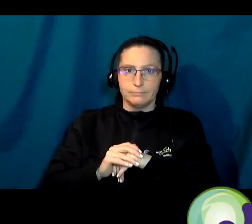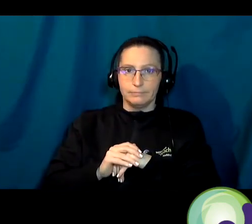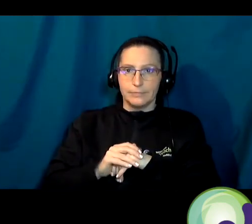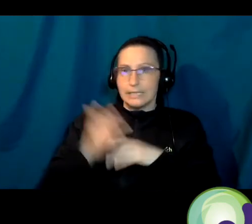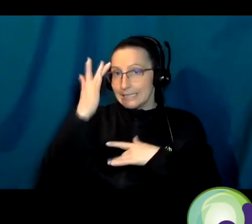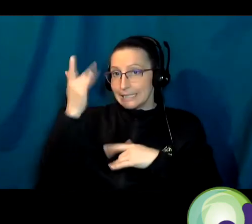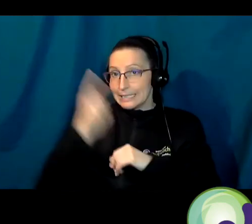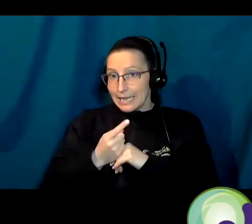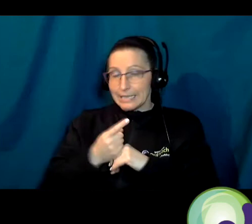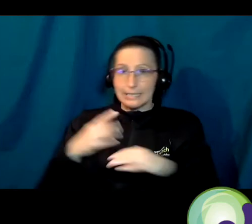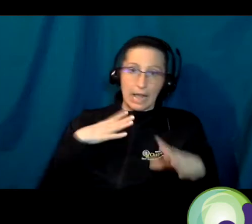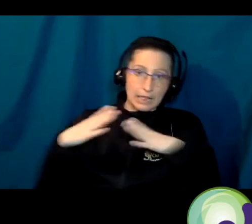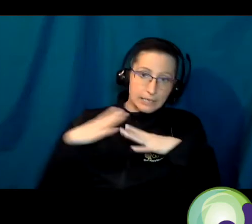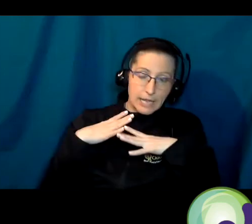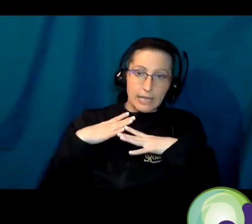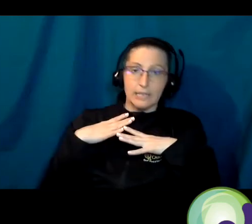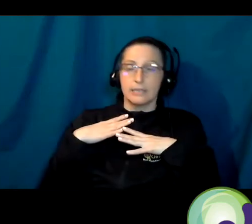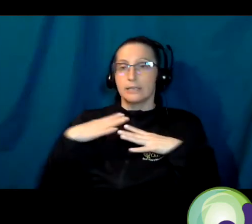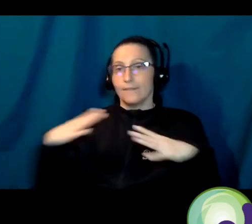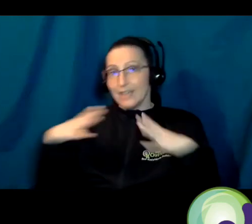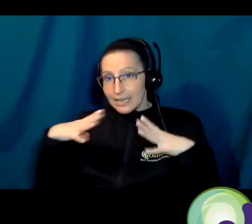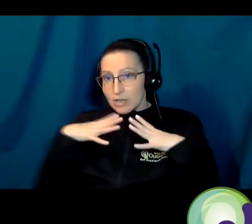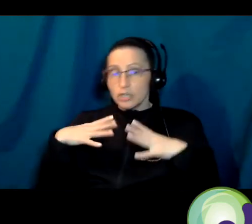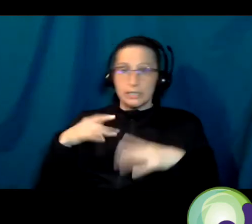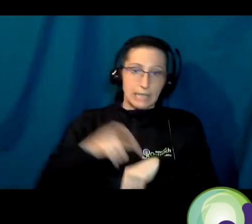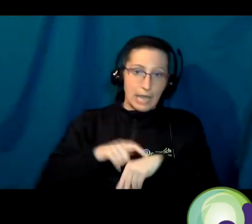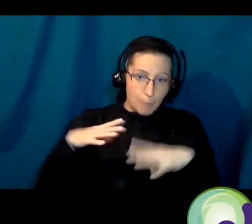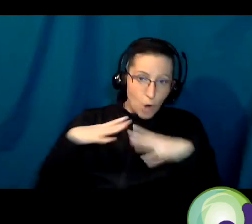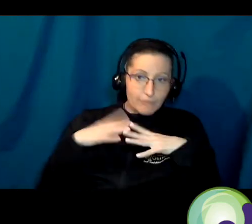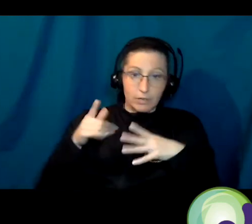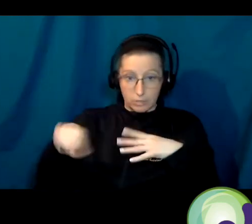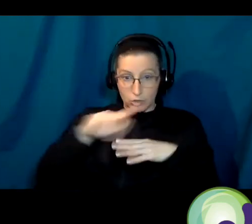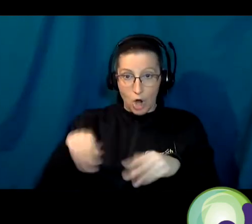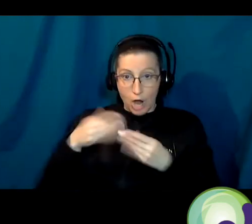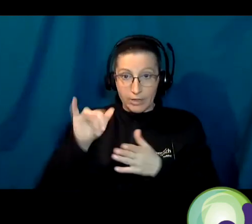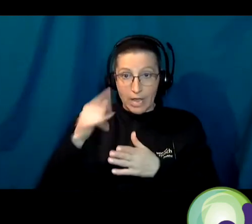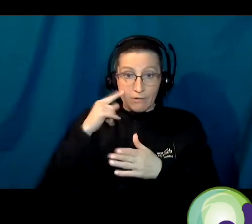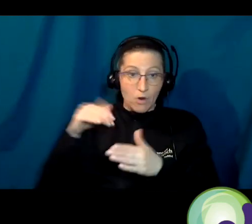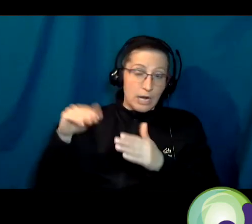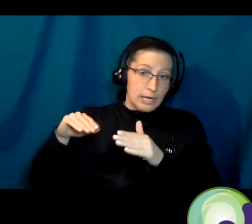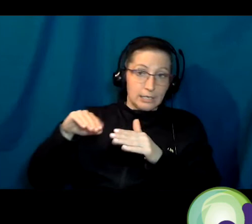vacation, time off, is that something that you offer, even to your entry level position?